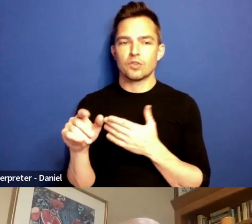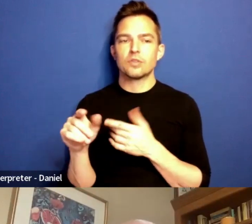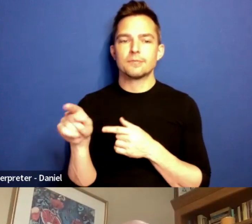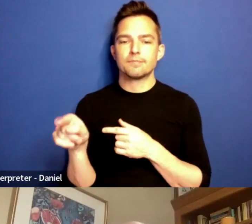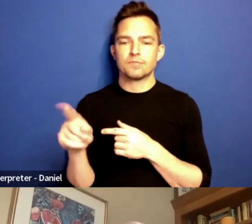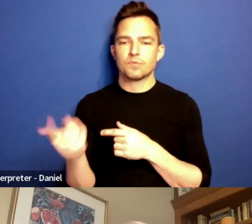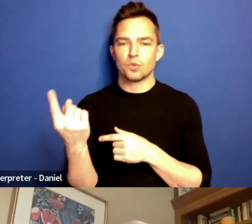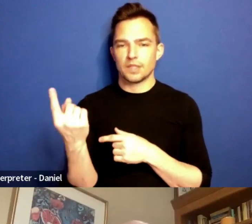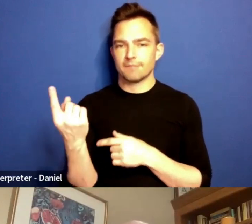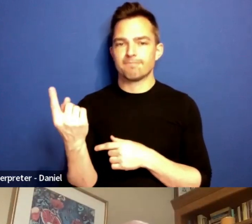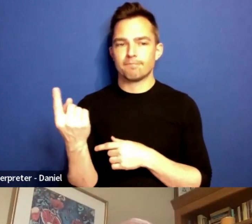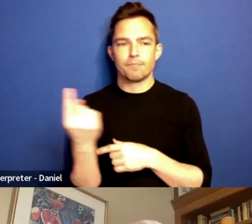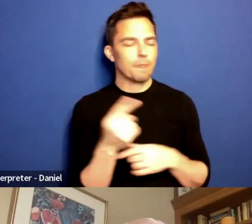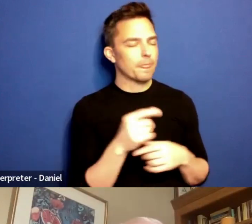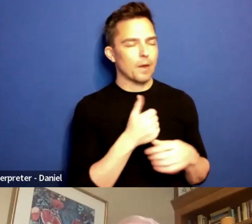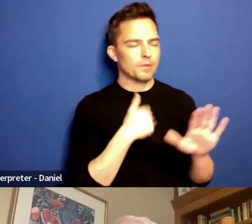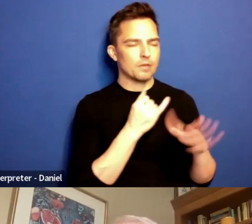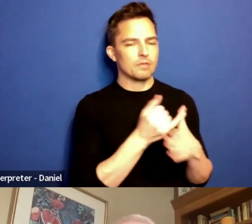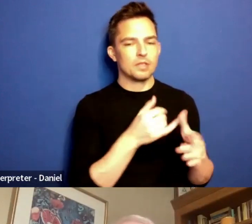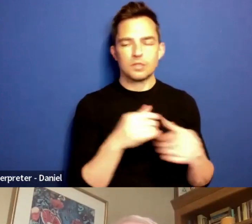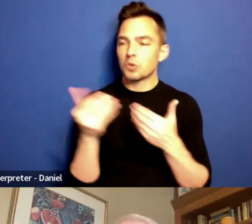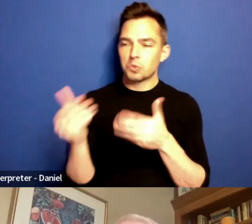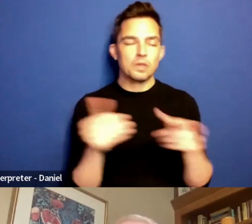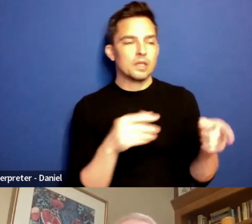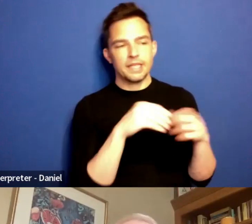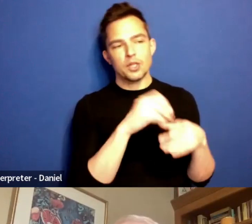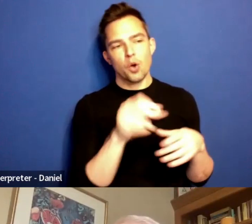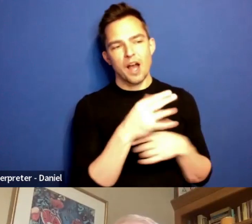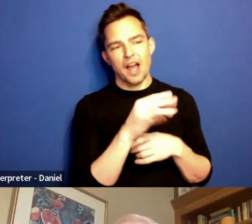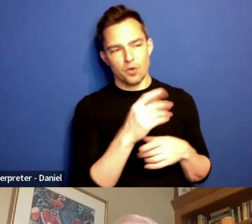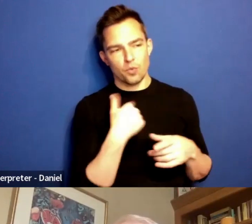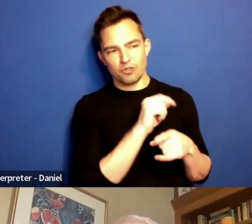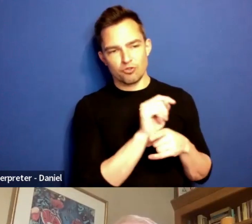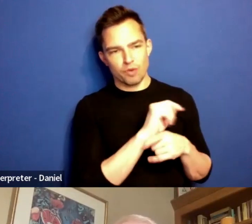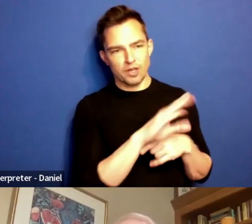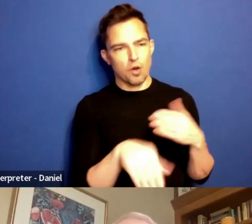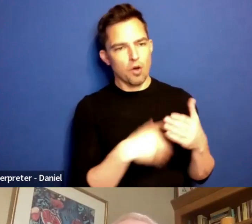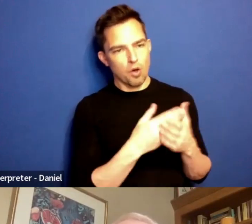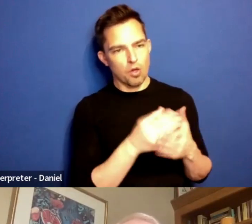John Corrigan: sorry, go on. And thus, in Ohio, we train all around the ombudsman and all ADA